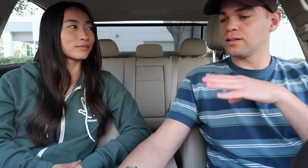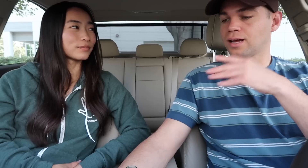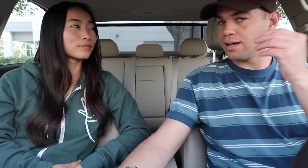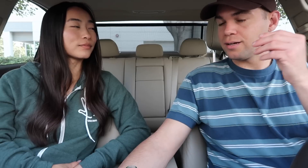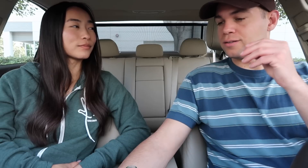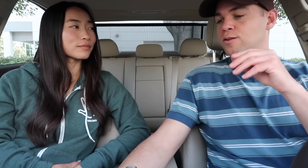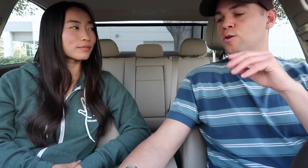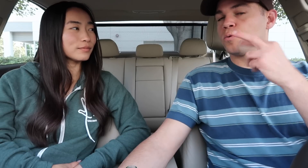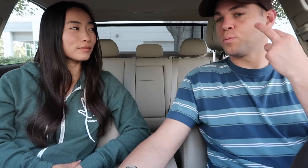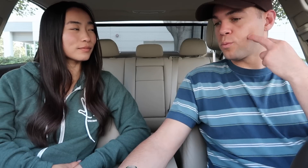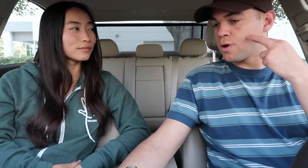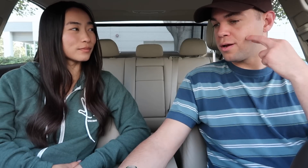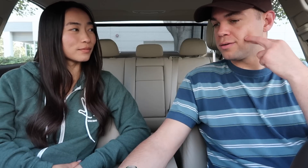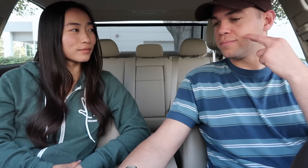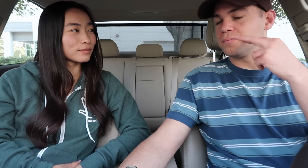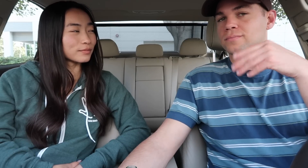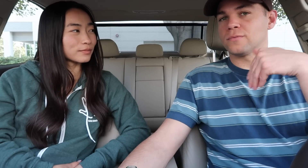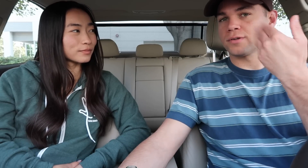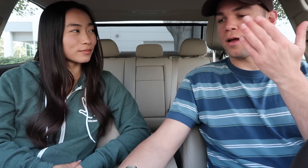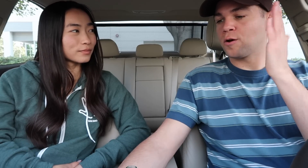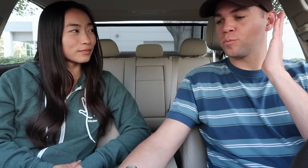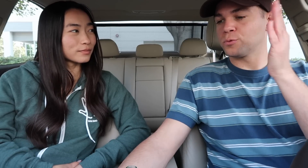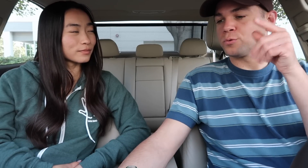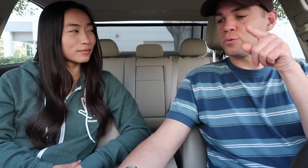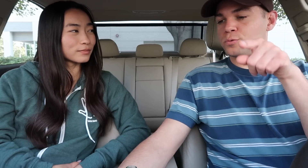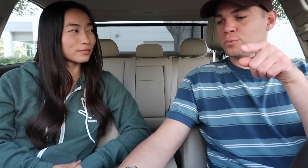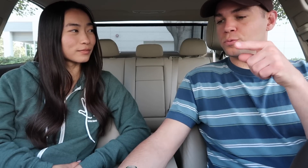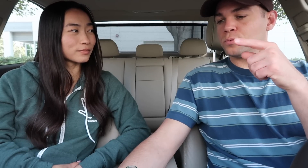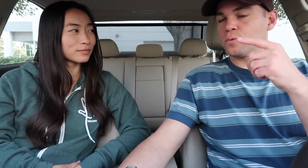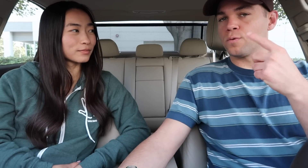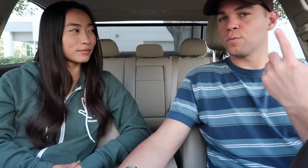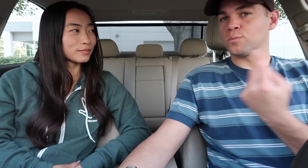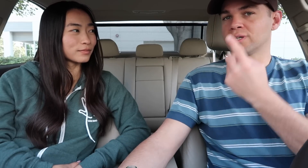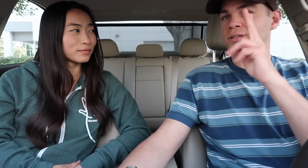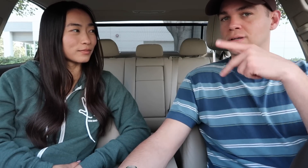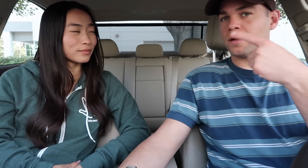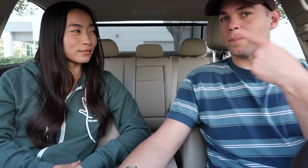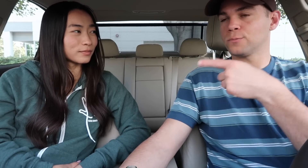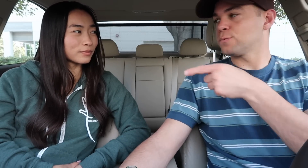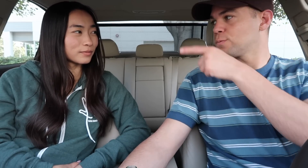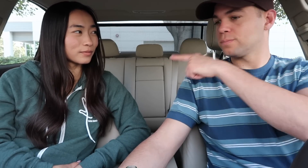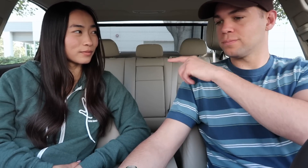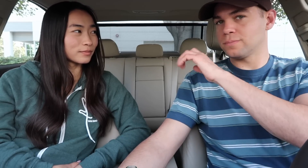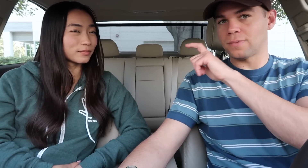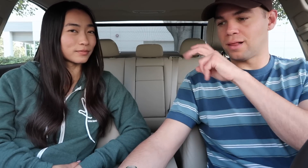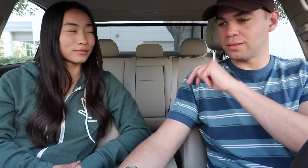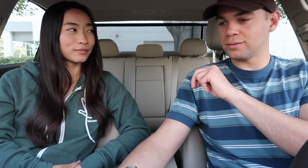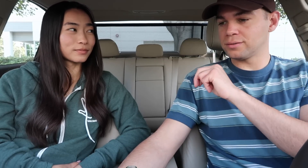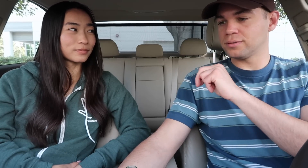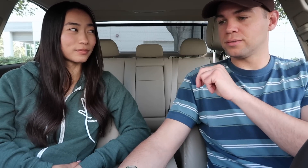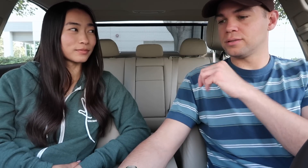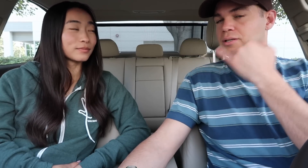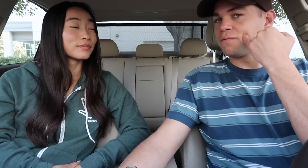and Ryan, how would you bring it up to Ellen